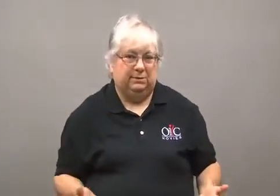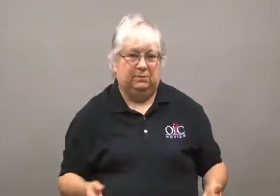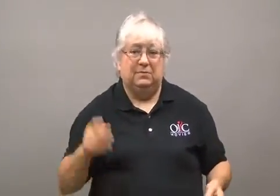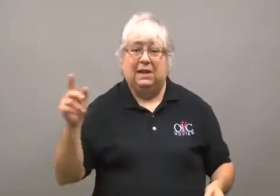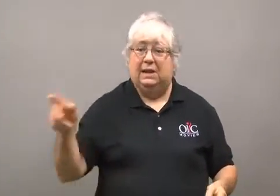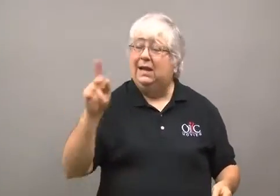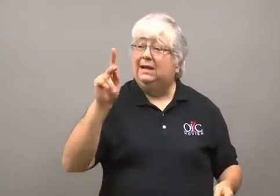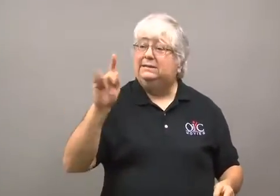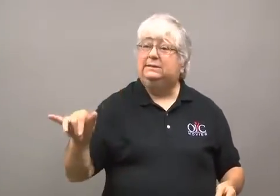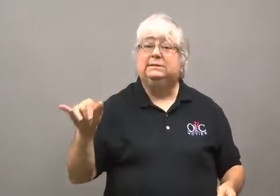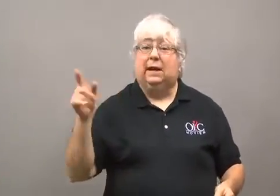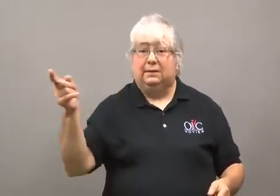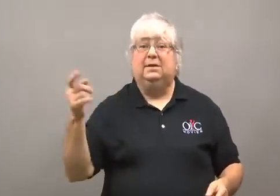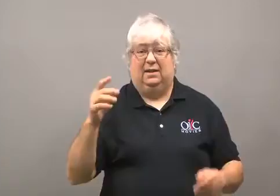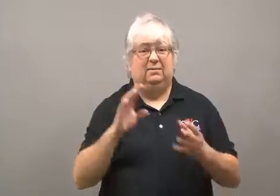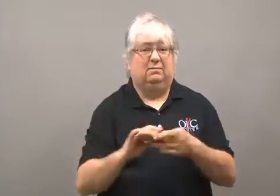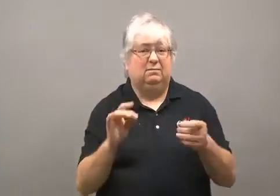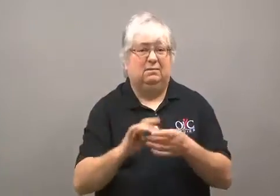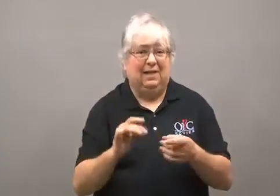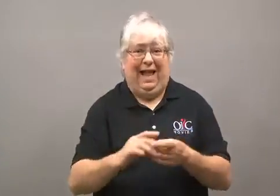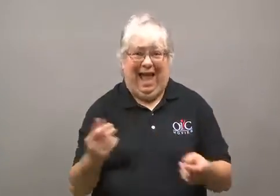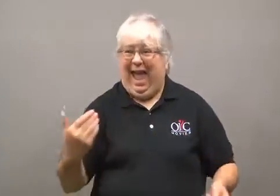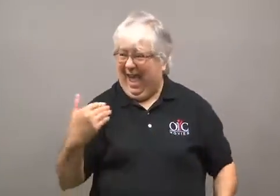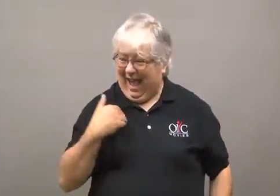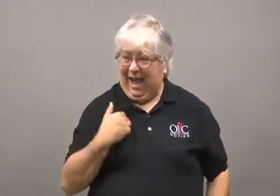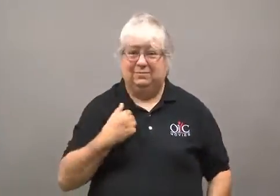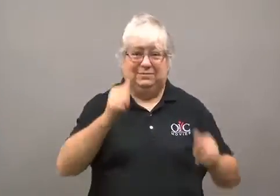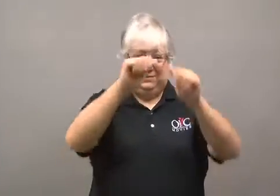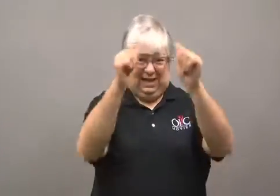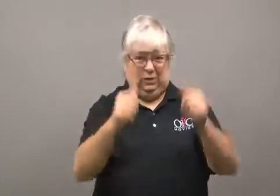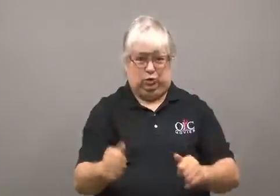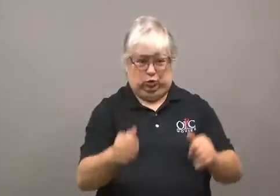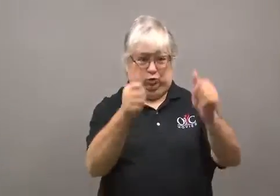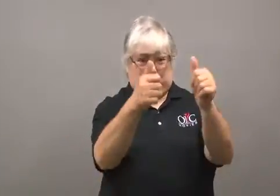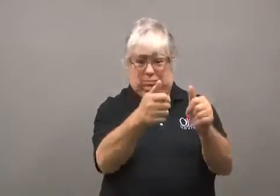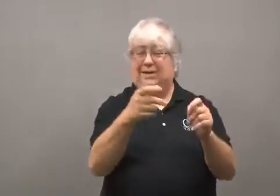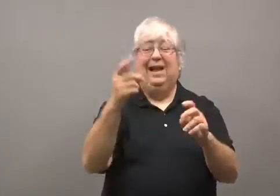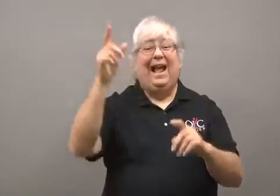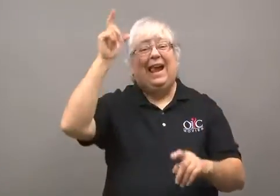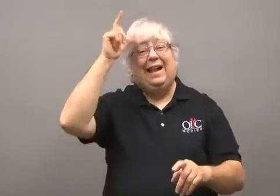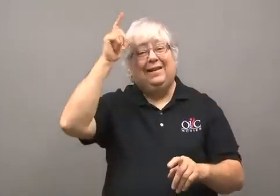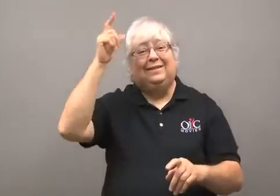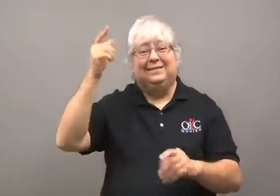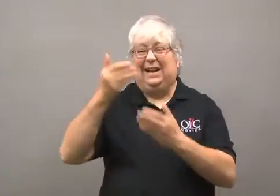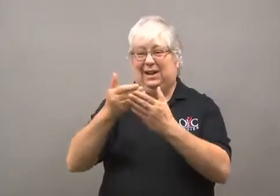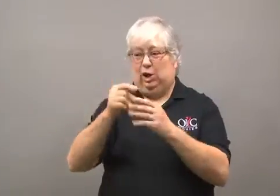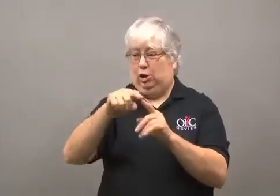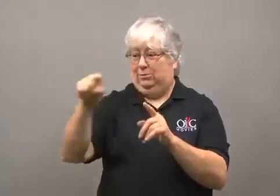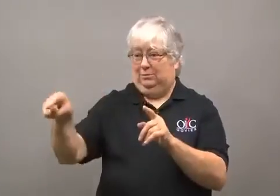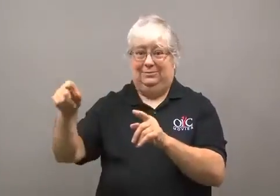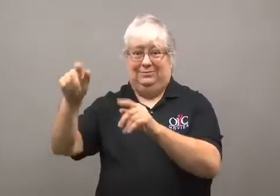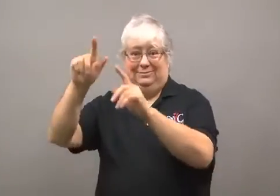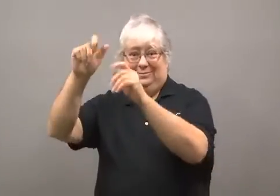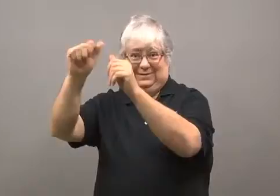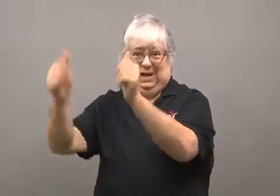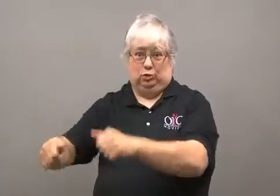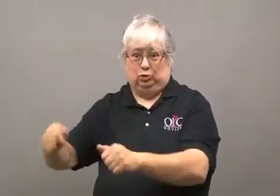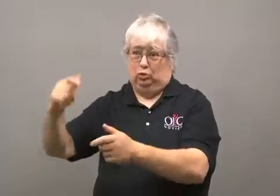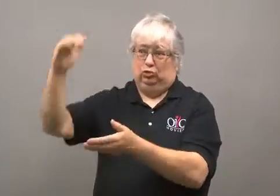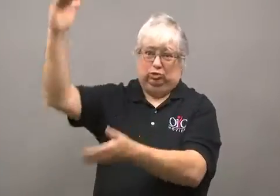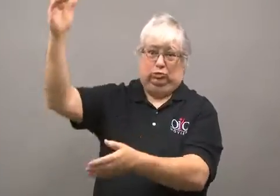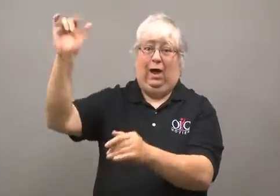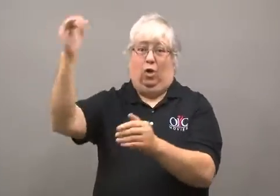Kentucky has a large statue of Abraham Lincoln and nearby is